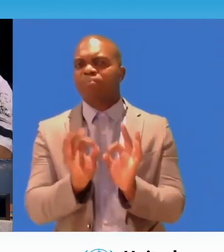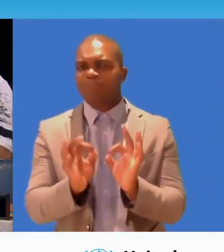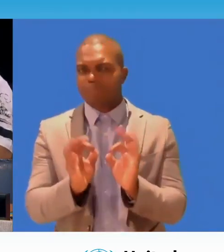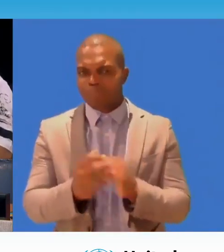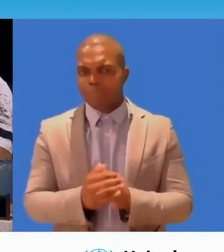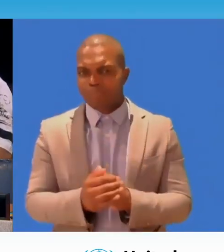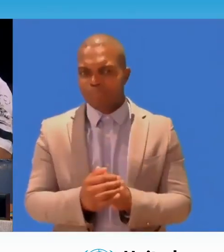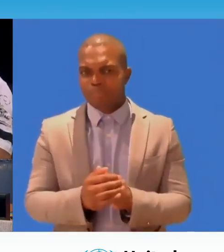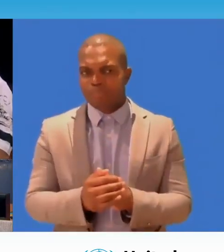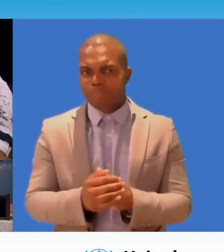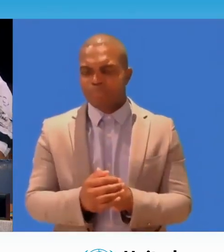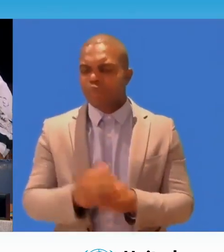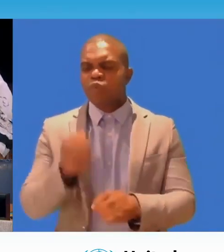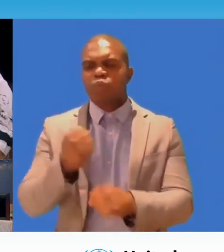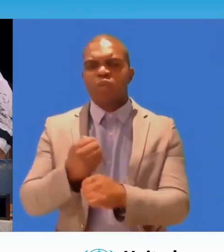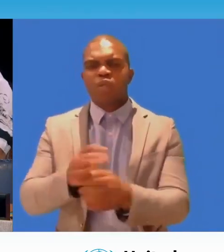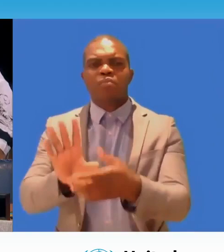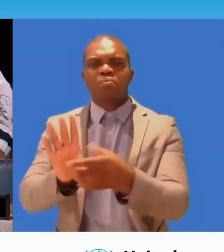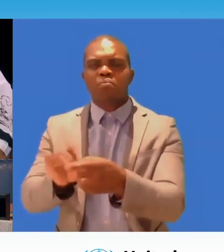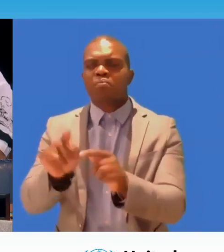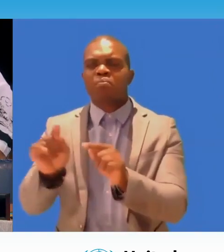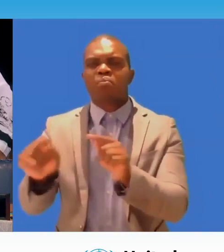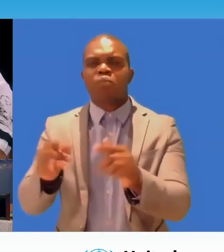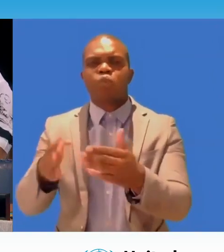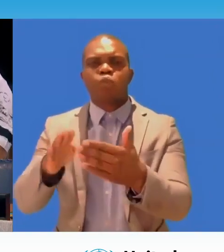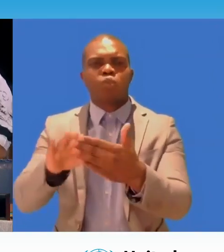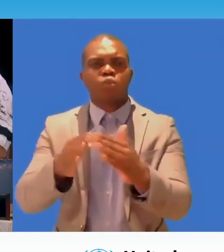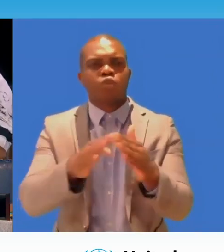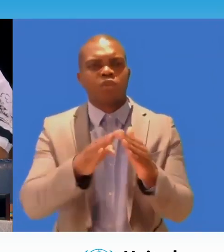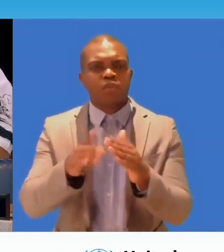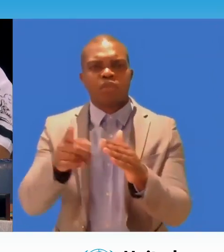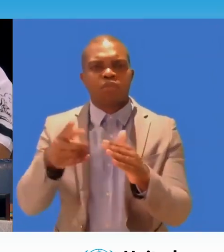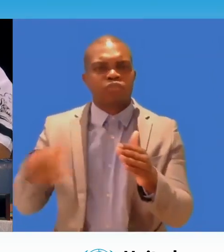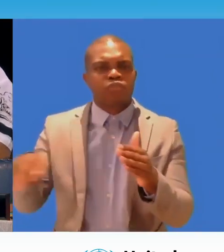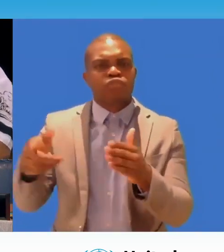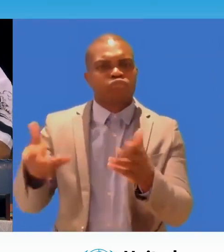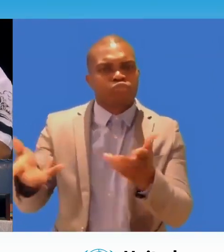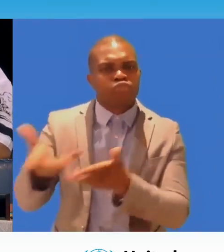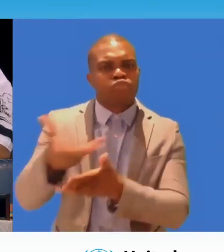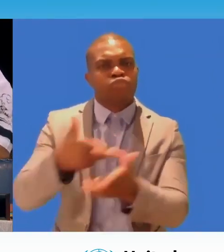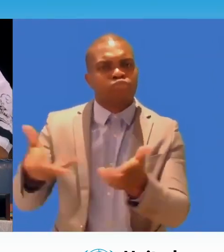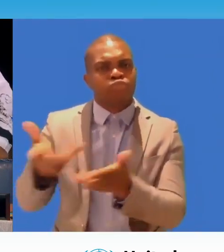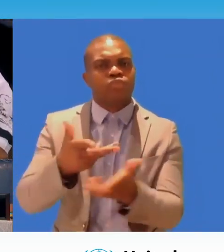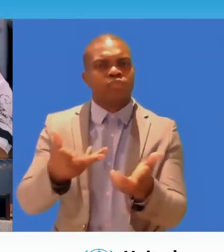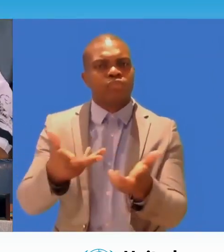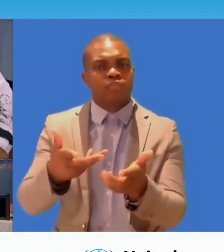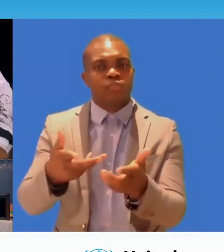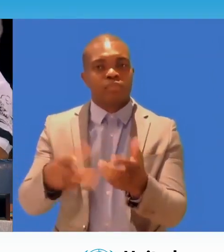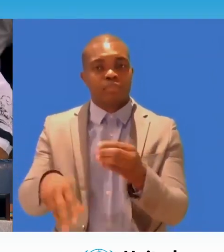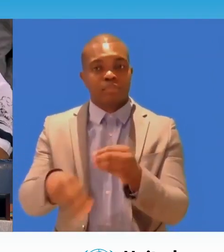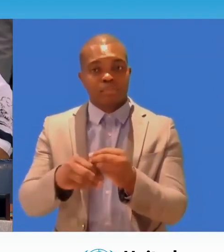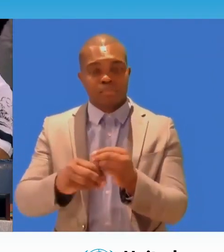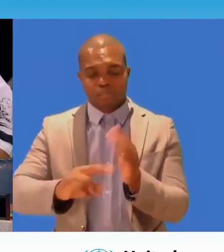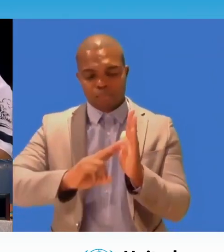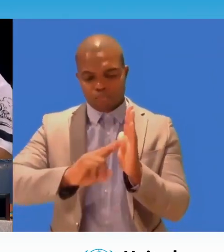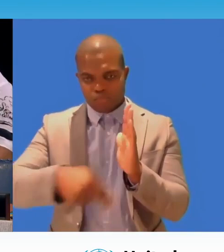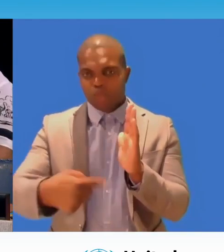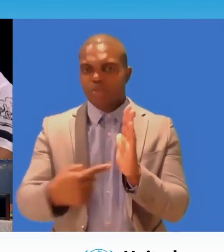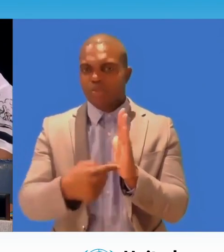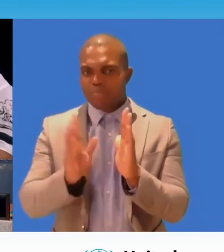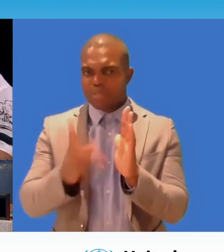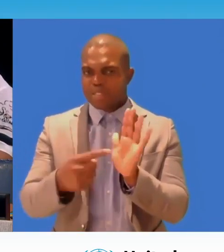legal tool to affect real change enhancing equality inclusion and justice for persons